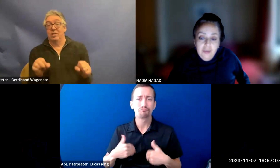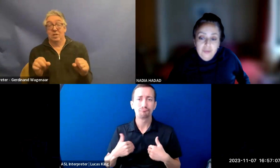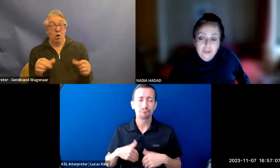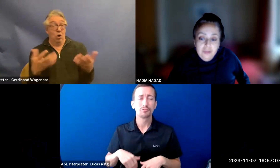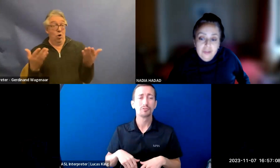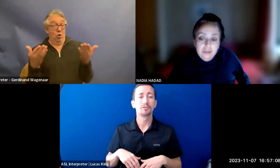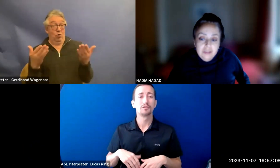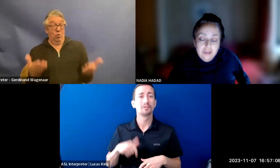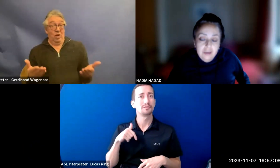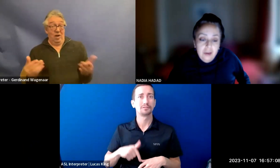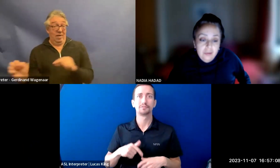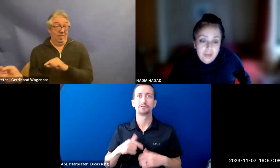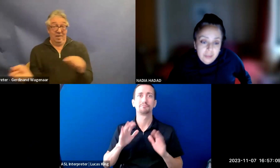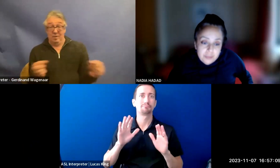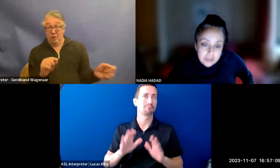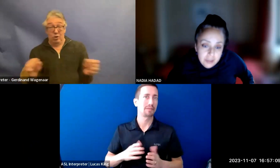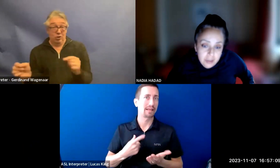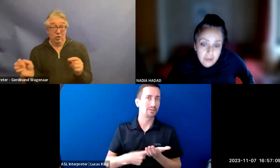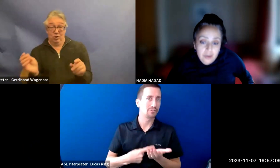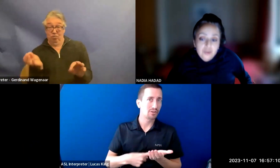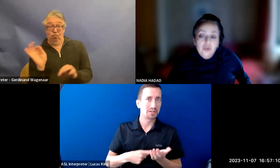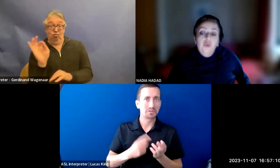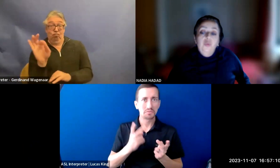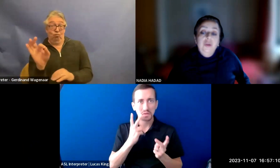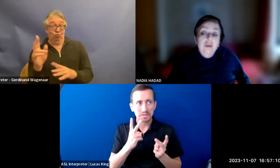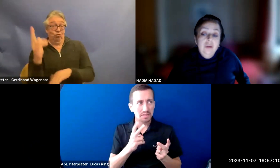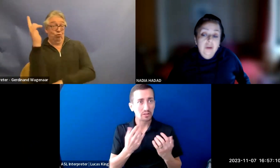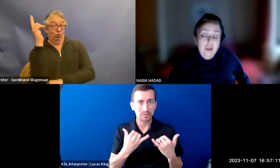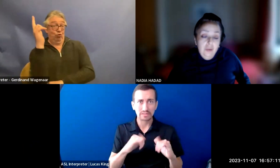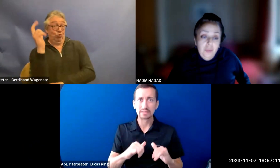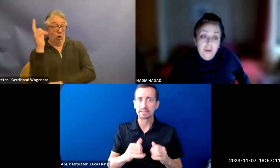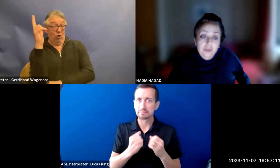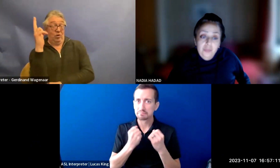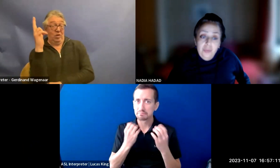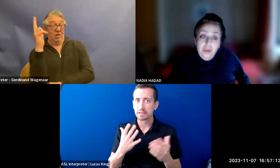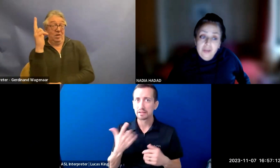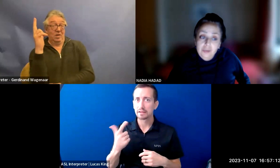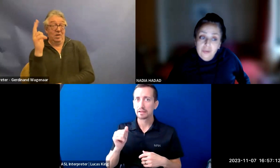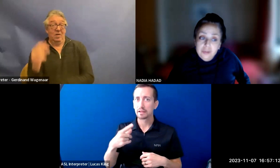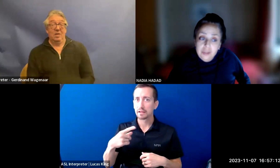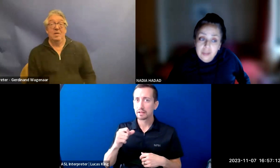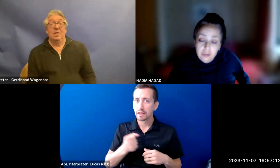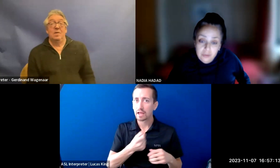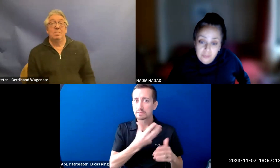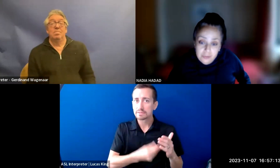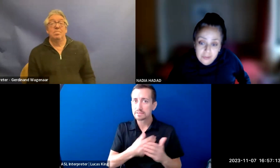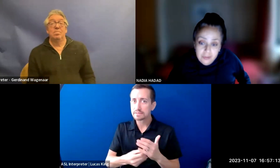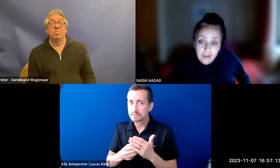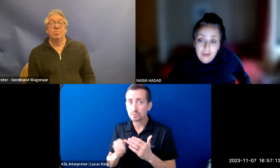and we saw that there are still a lot of gaps. So we heard about making the donors accountable.